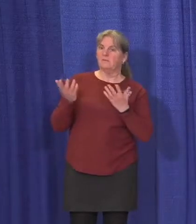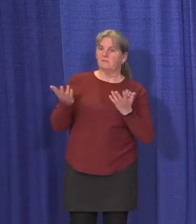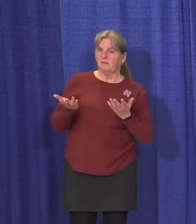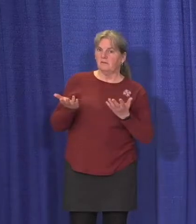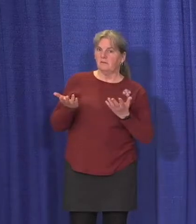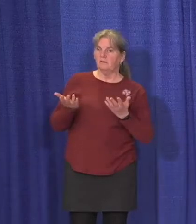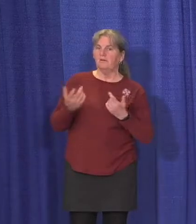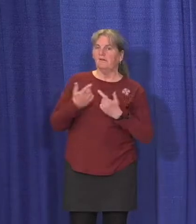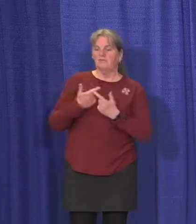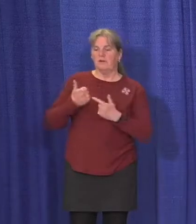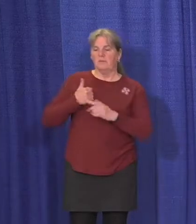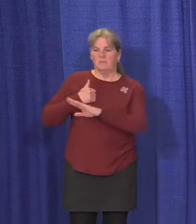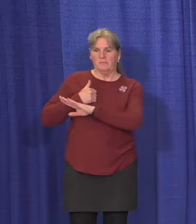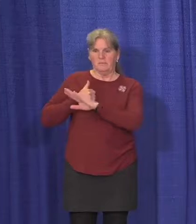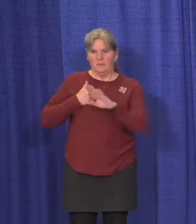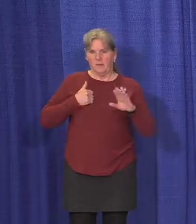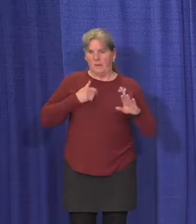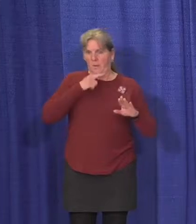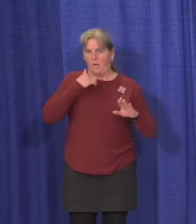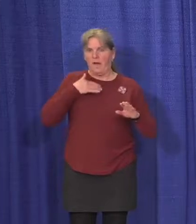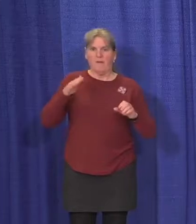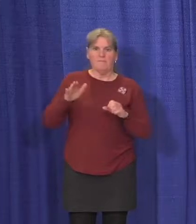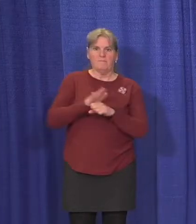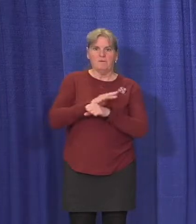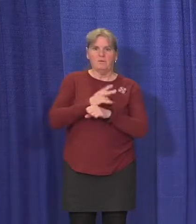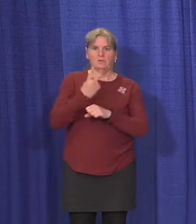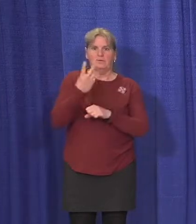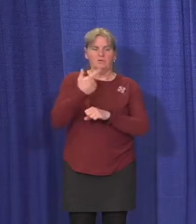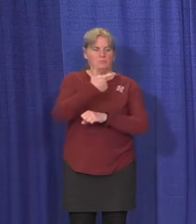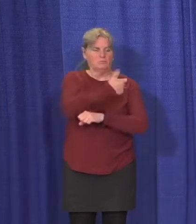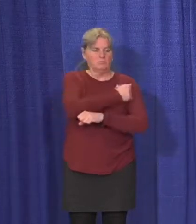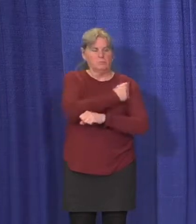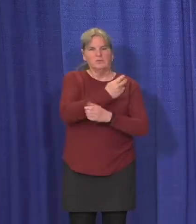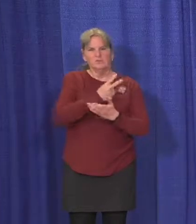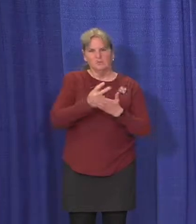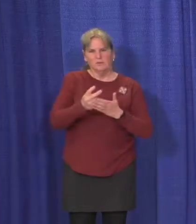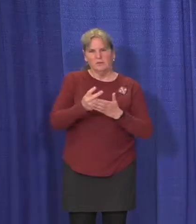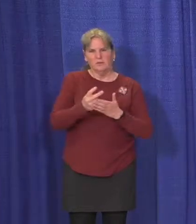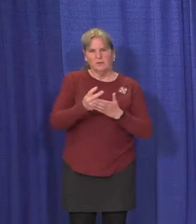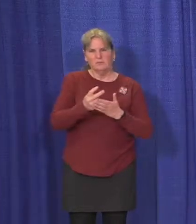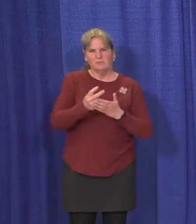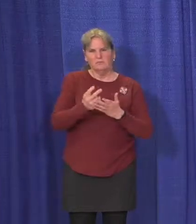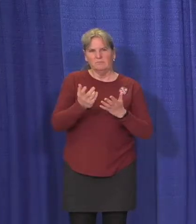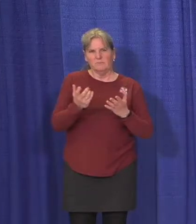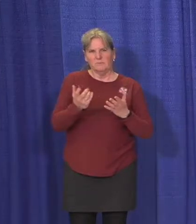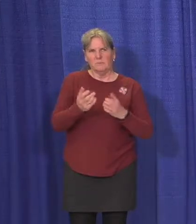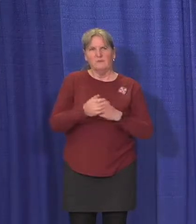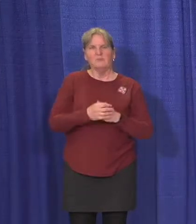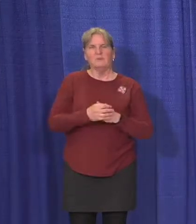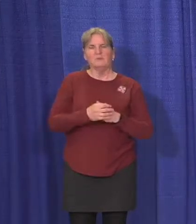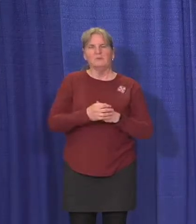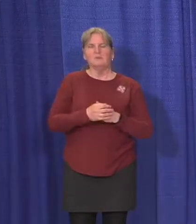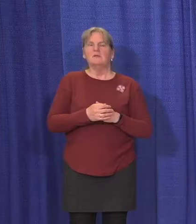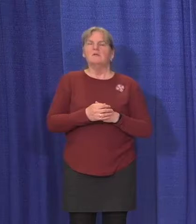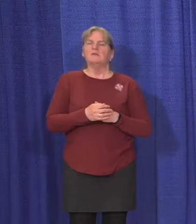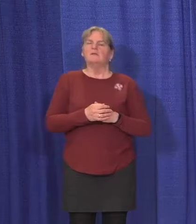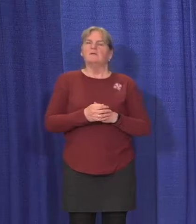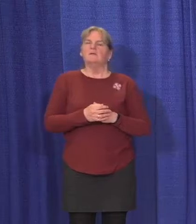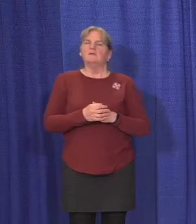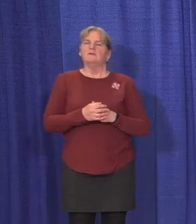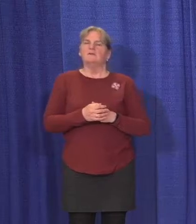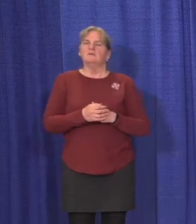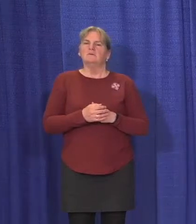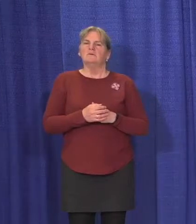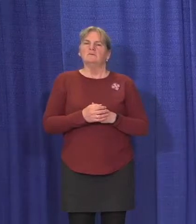tourism.